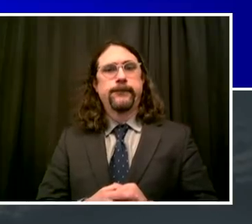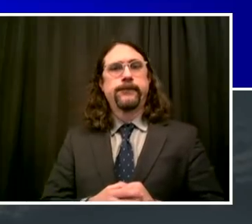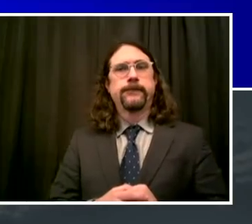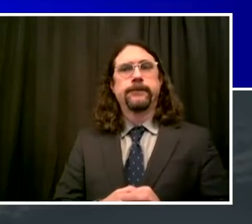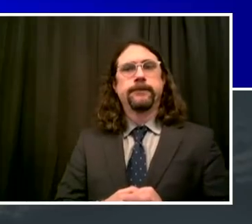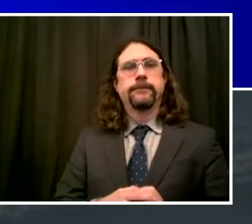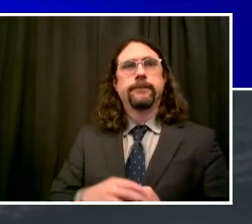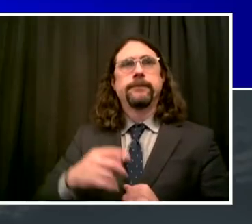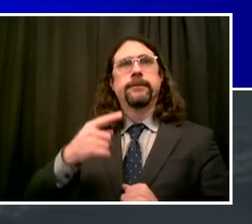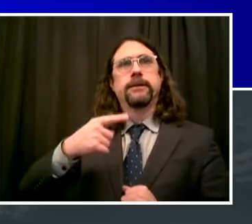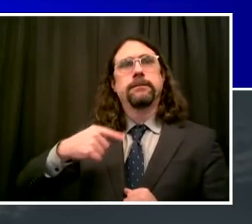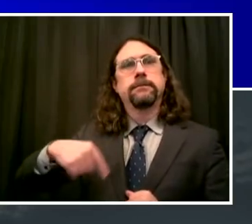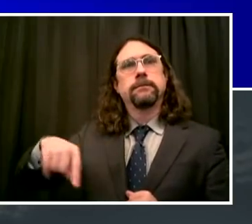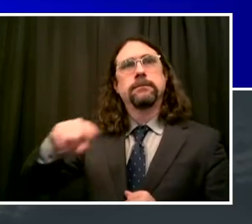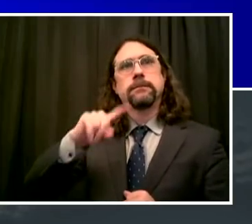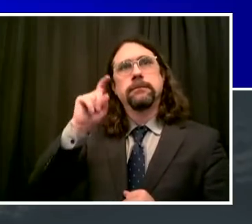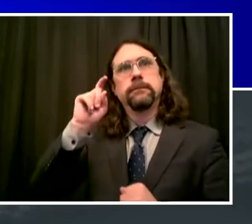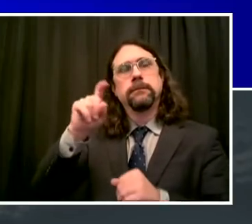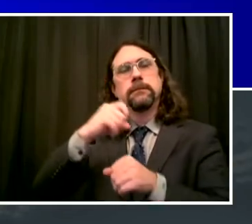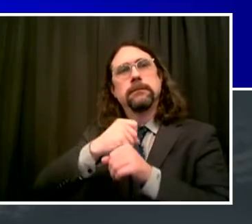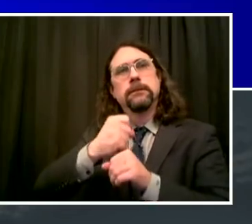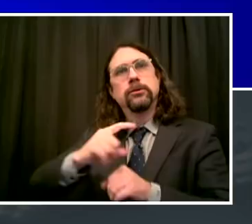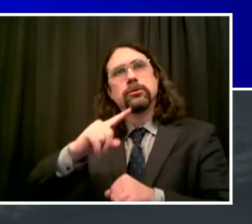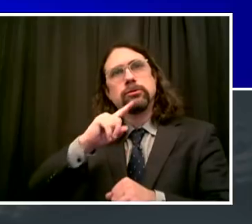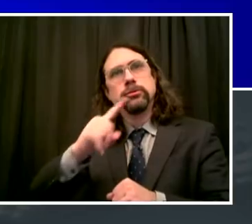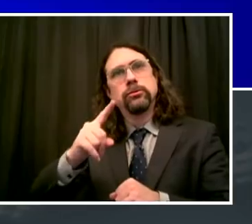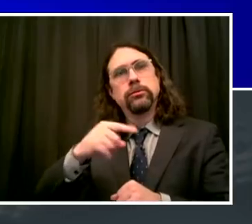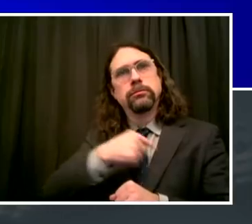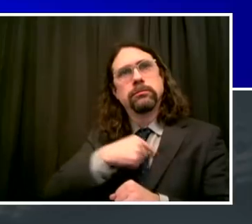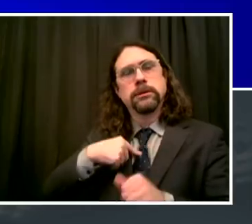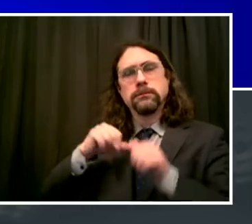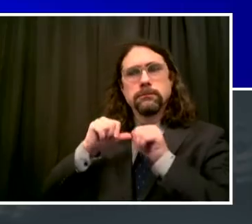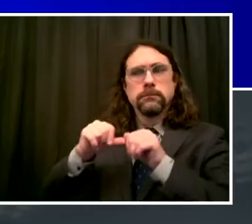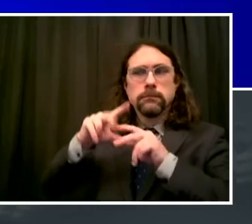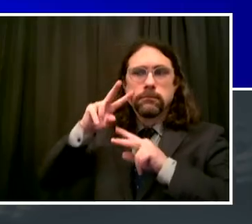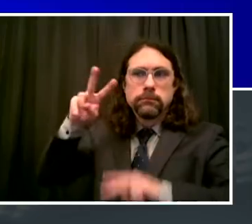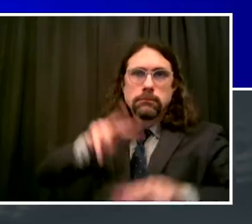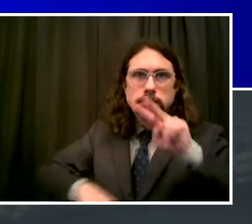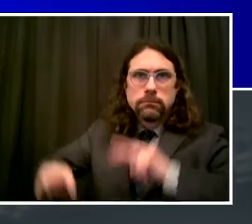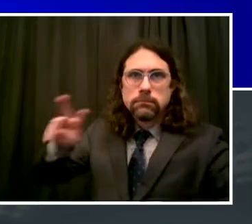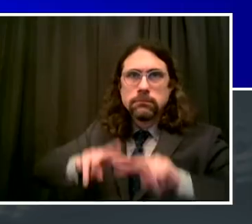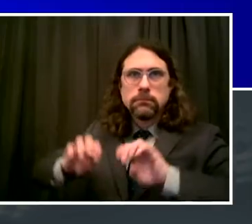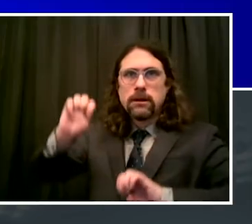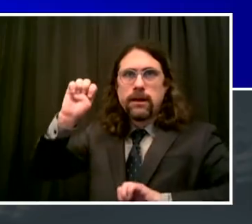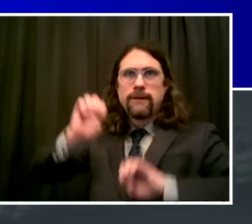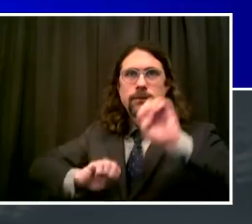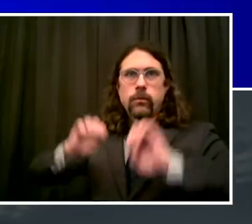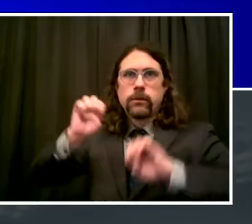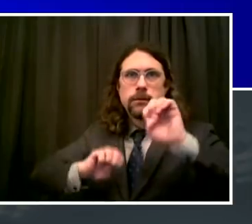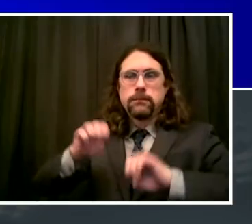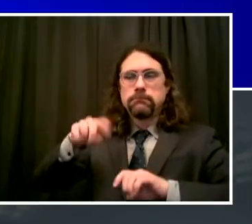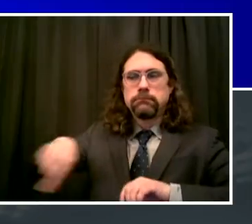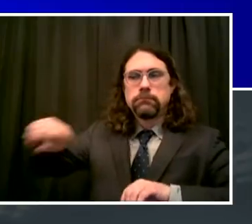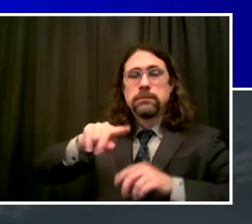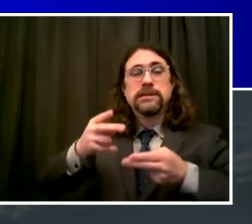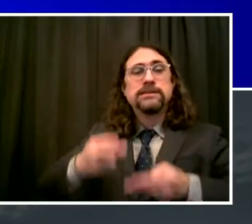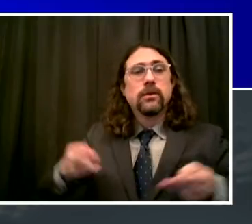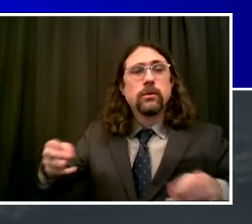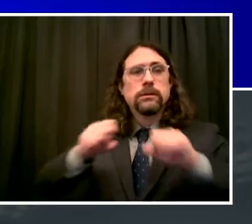TRYING TO MAKE3j )$xHC% ó->M■gITQ AS WE DEAL WITH THE CORONAIVRUS, THAT WERTH CONY